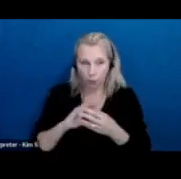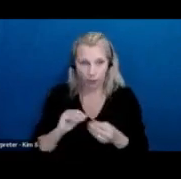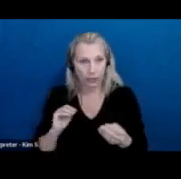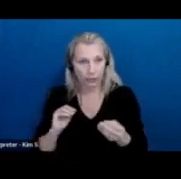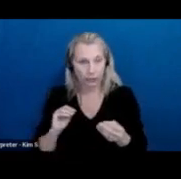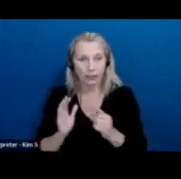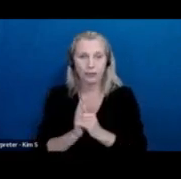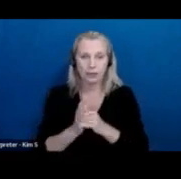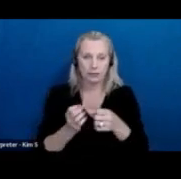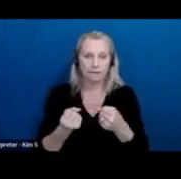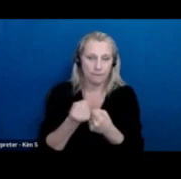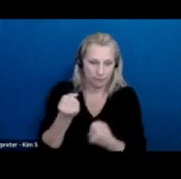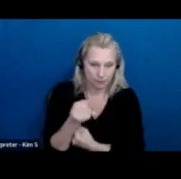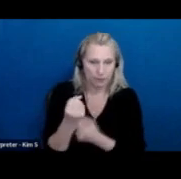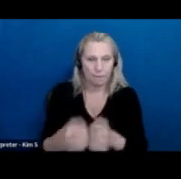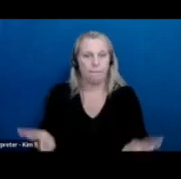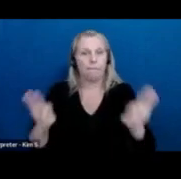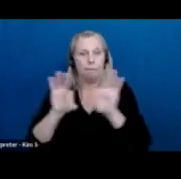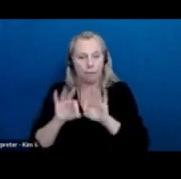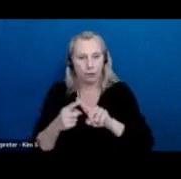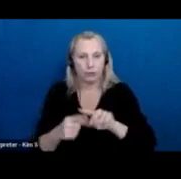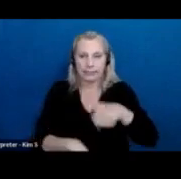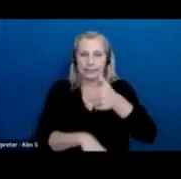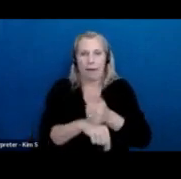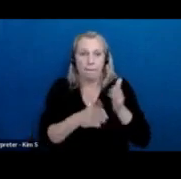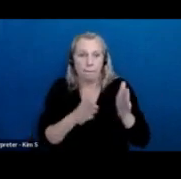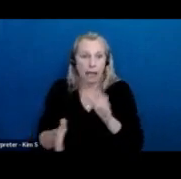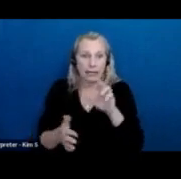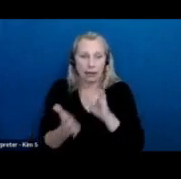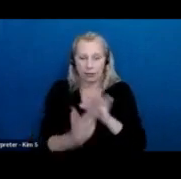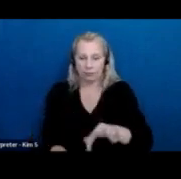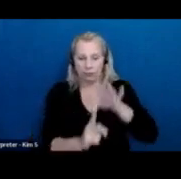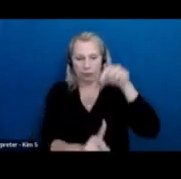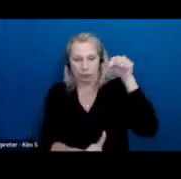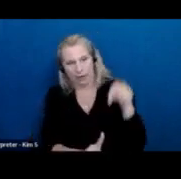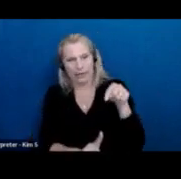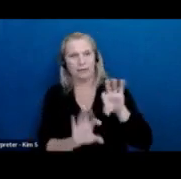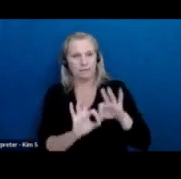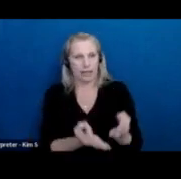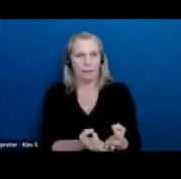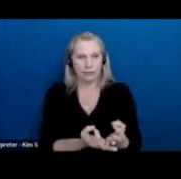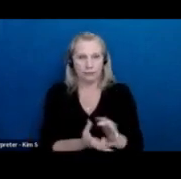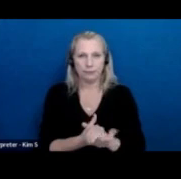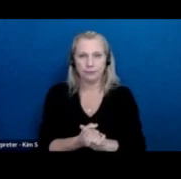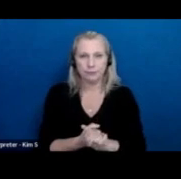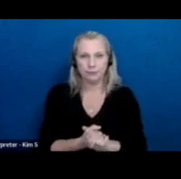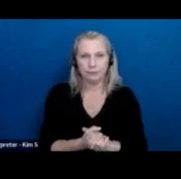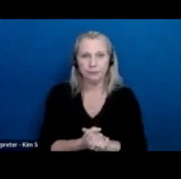foundational to building a plan of care that is unique to this particular family. Culture